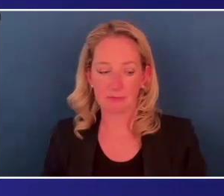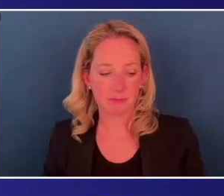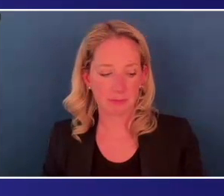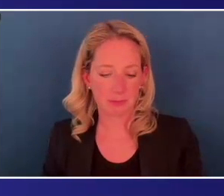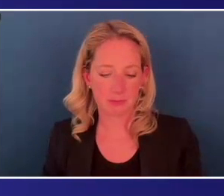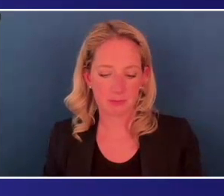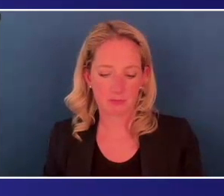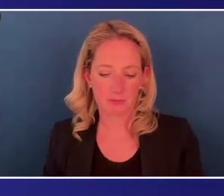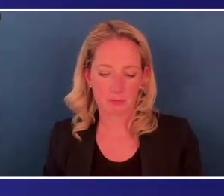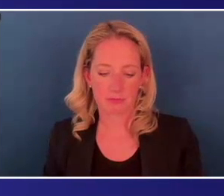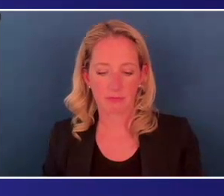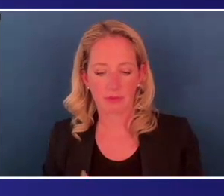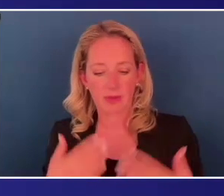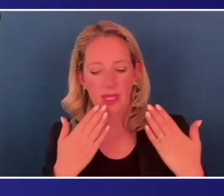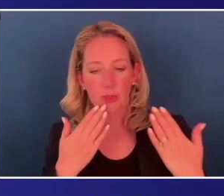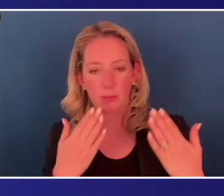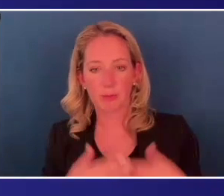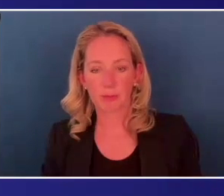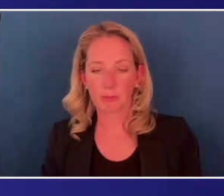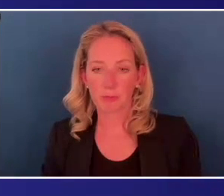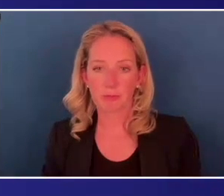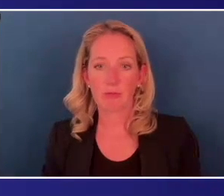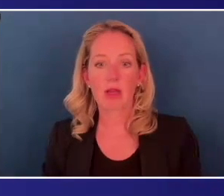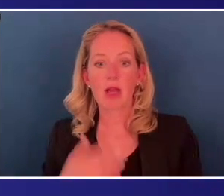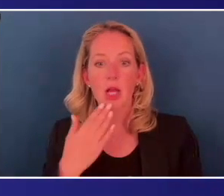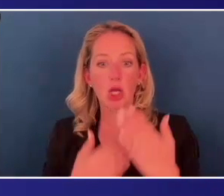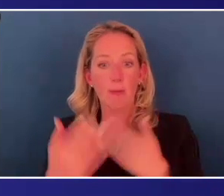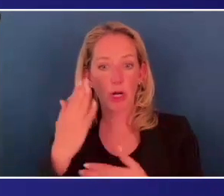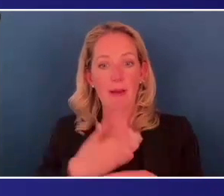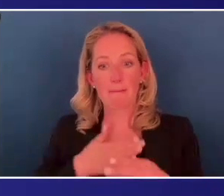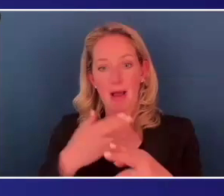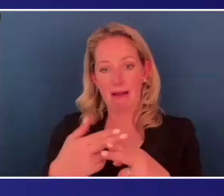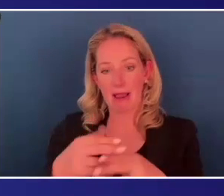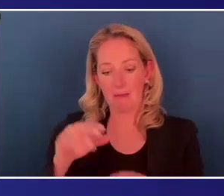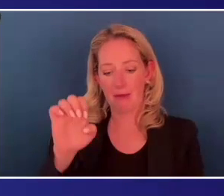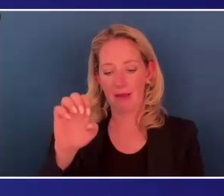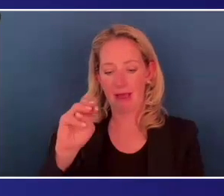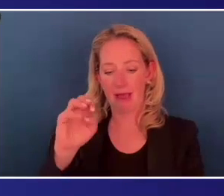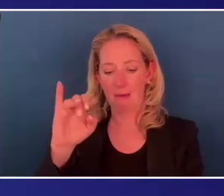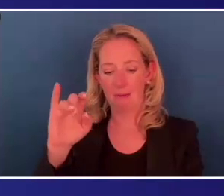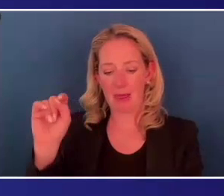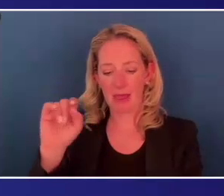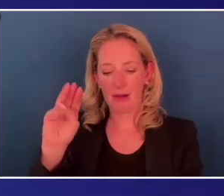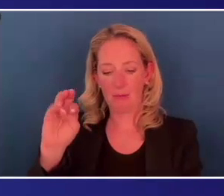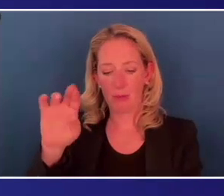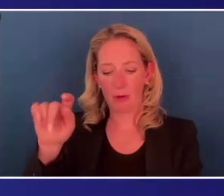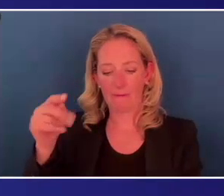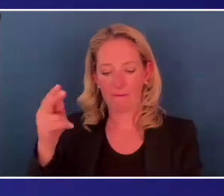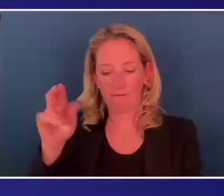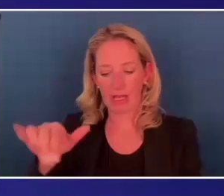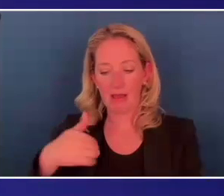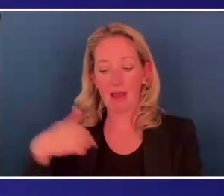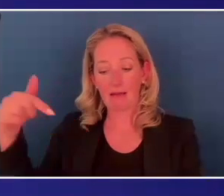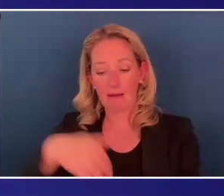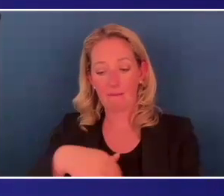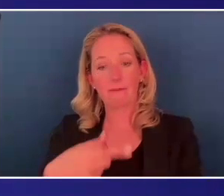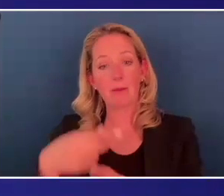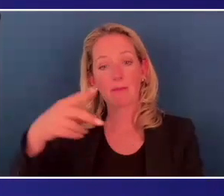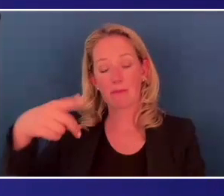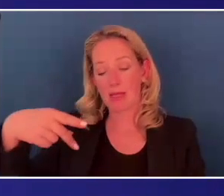My name is Emmett Murphy. I speak here today on behalf of PSLF defense.